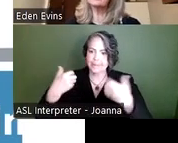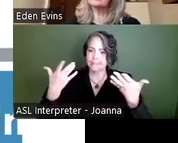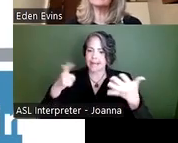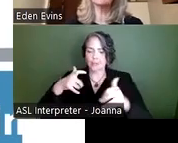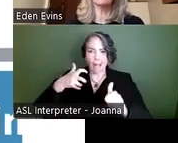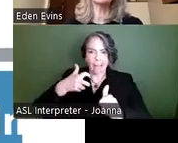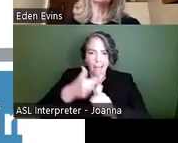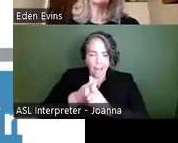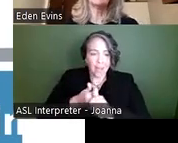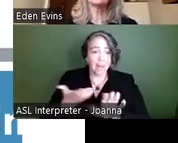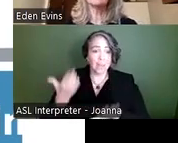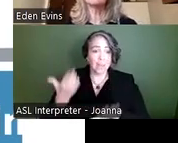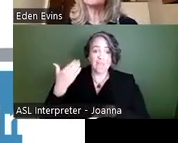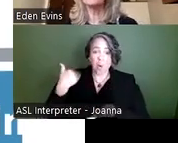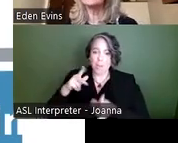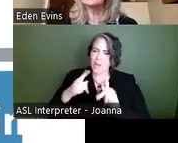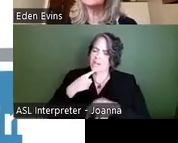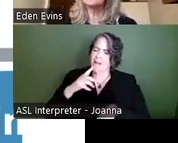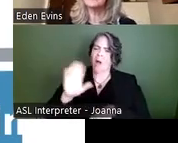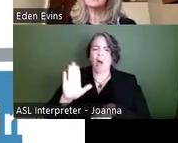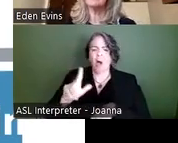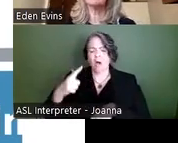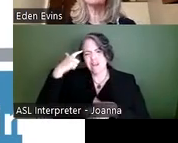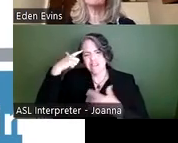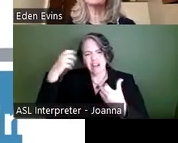couldn't quit smoking, and so I think people really just didn't bat an eye when they were